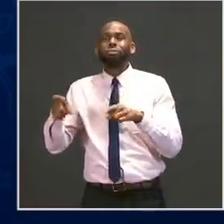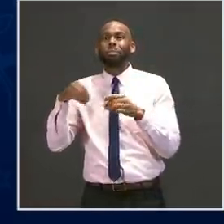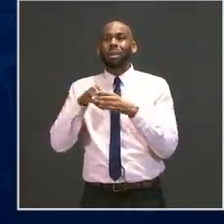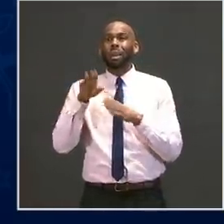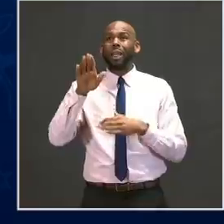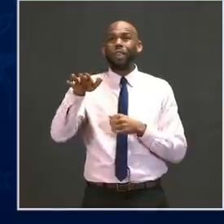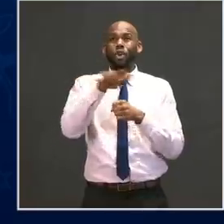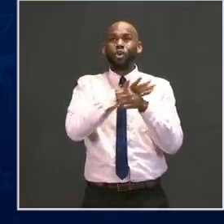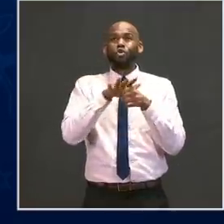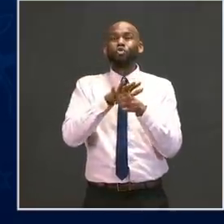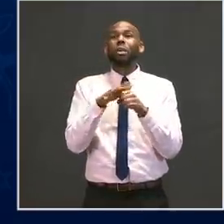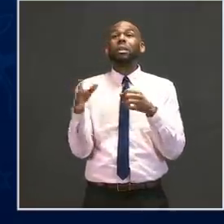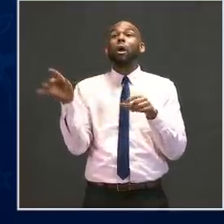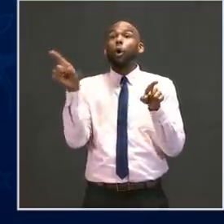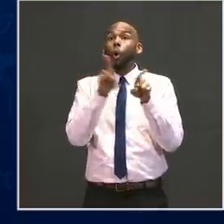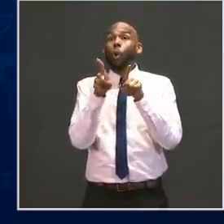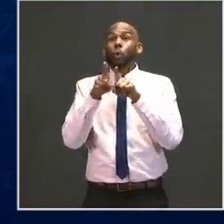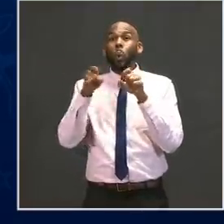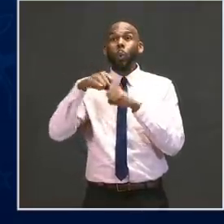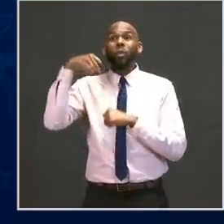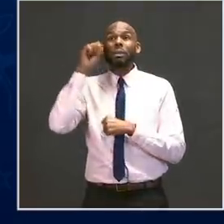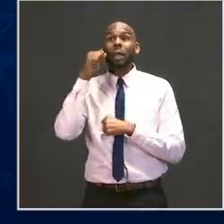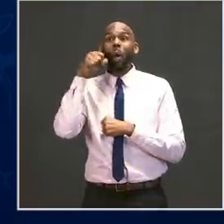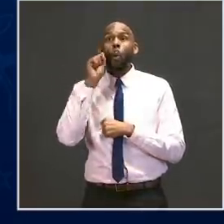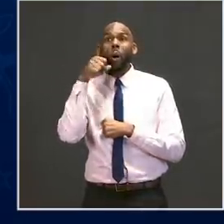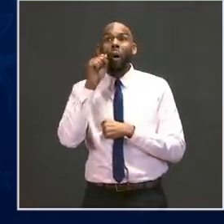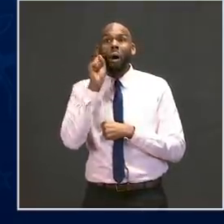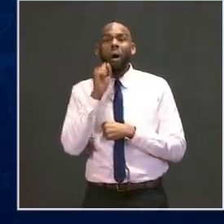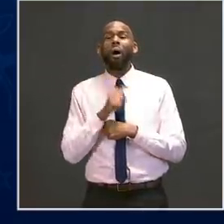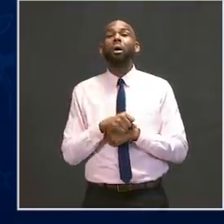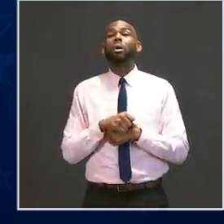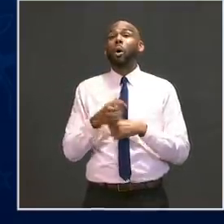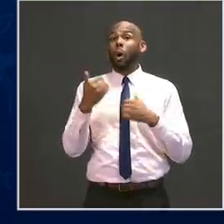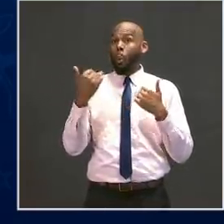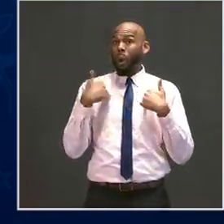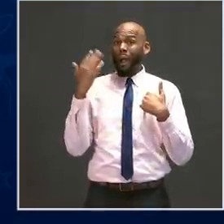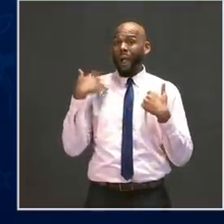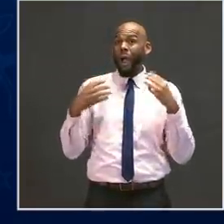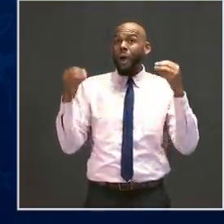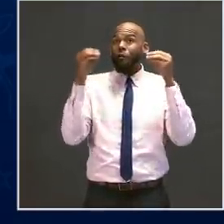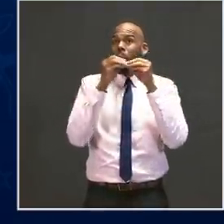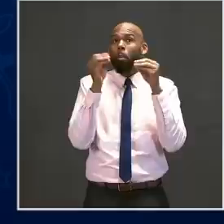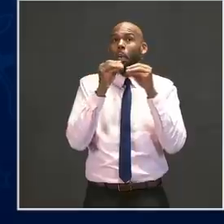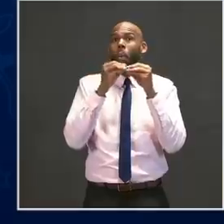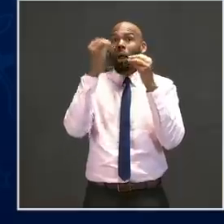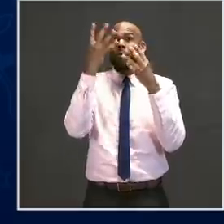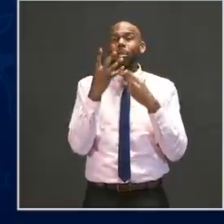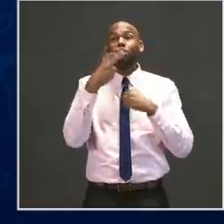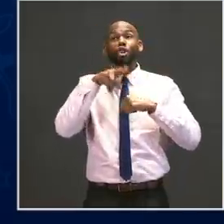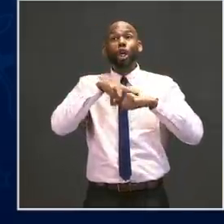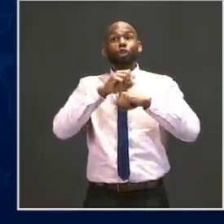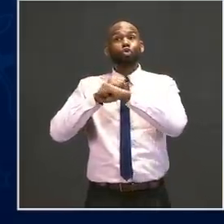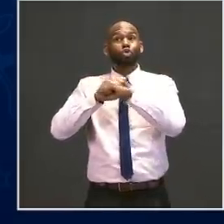So that was the scope of the conversation. If there's more to provide, I'm happy to check with our national security team. But I just wanted to outline for you,